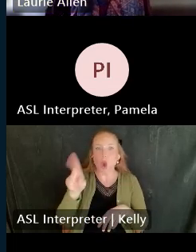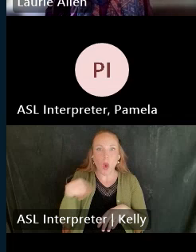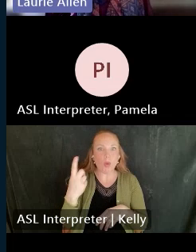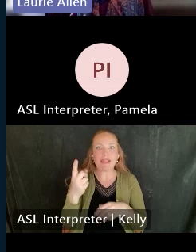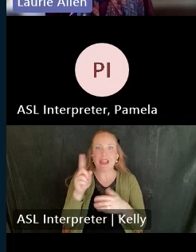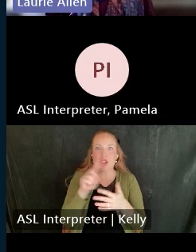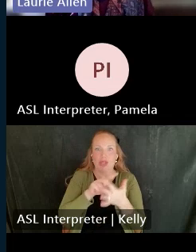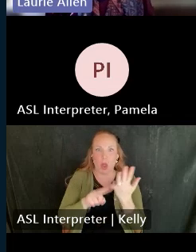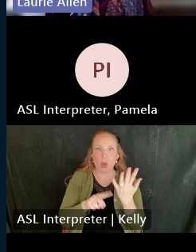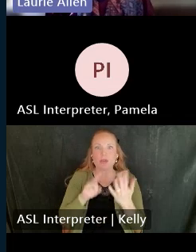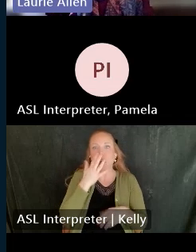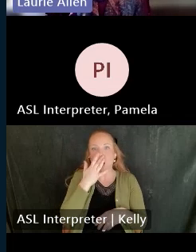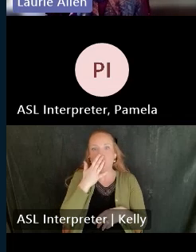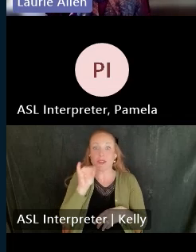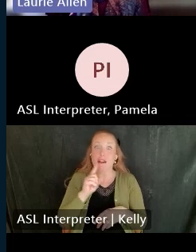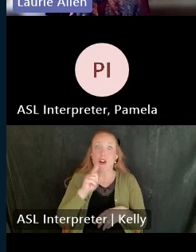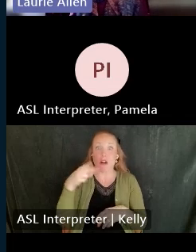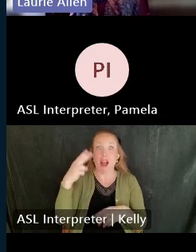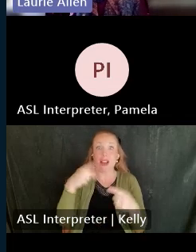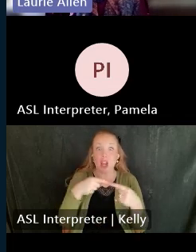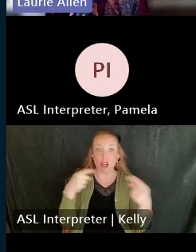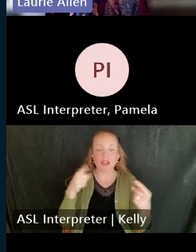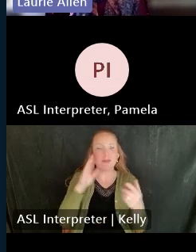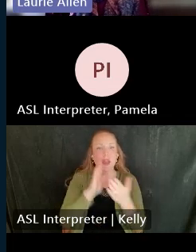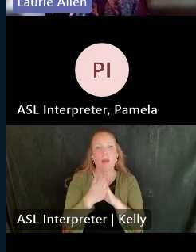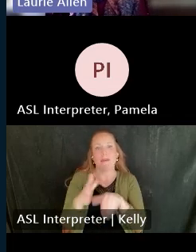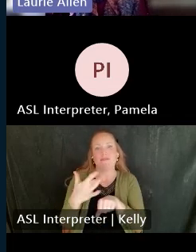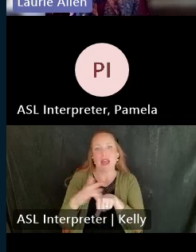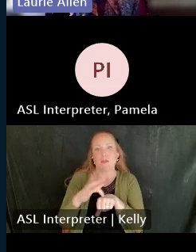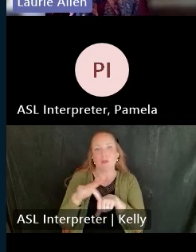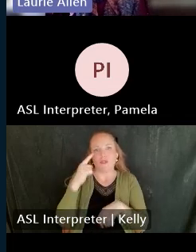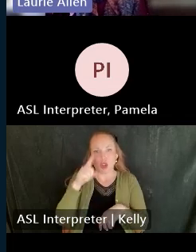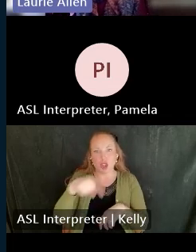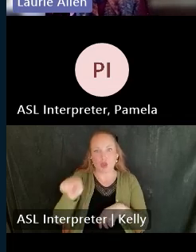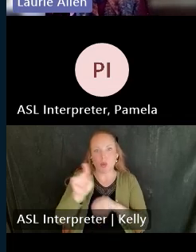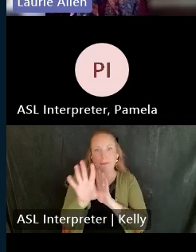Avoid conveying information with color alone.